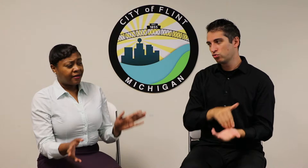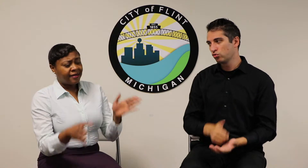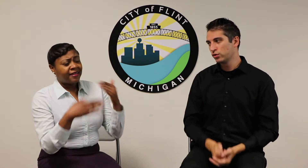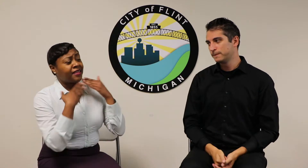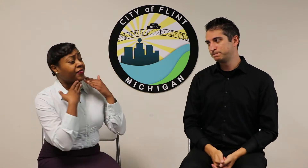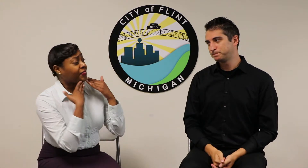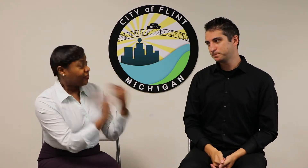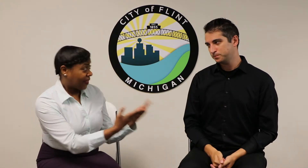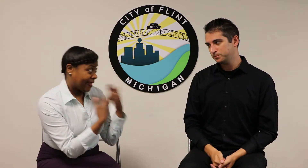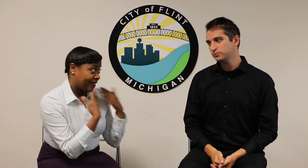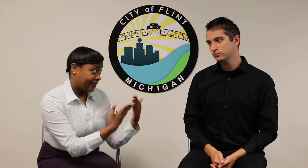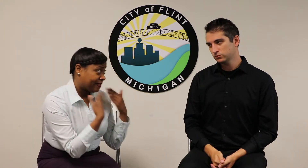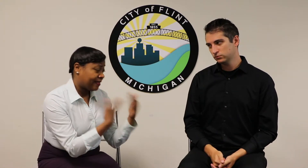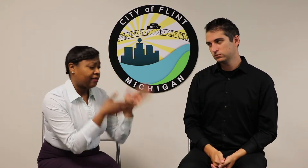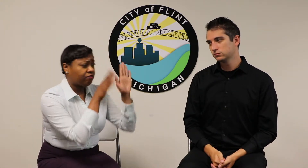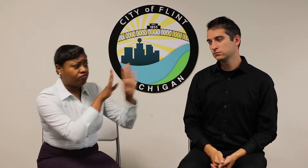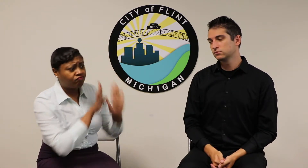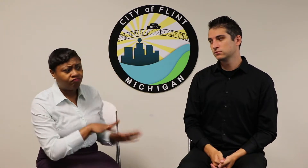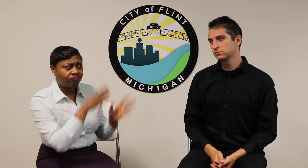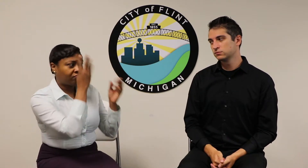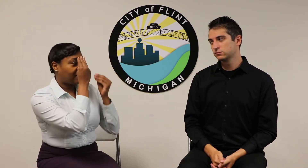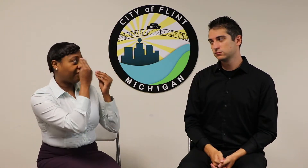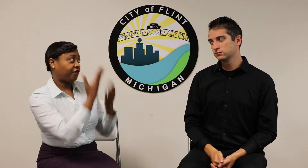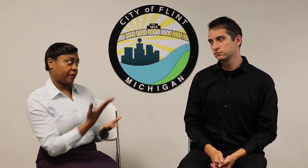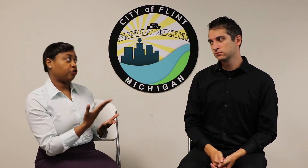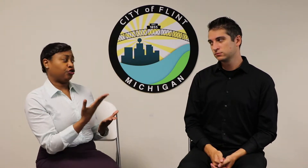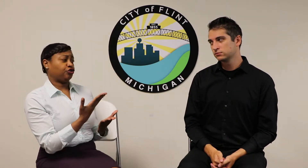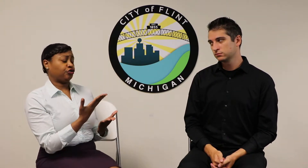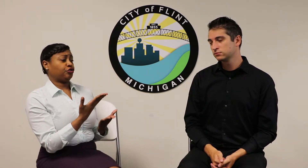Thank you really great information and Dr. Reynolds as you've mentioned we